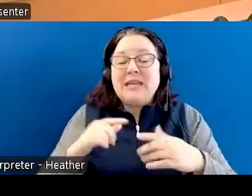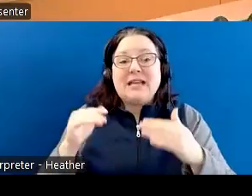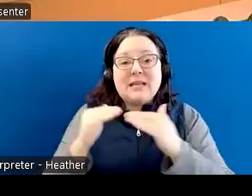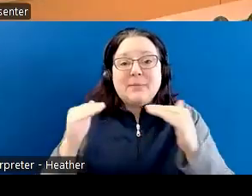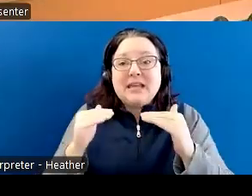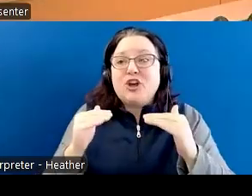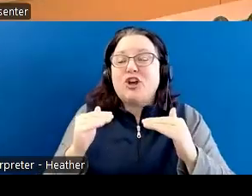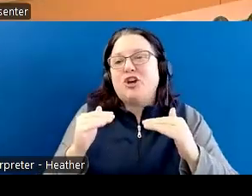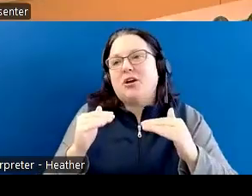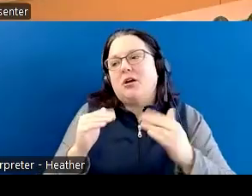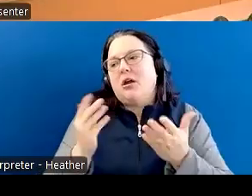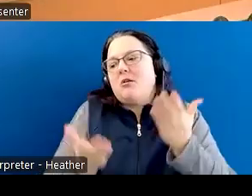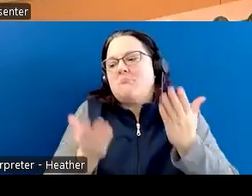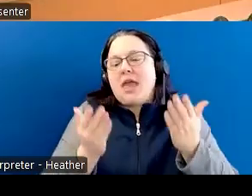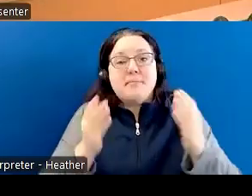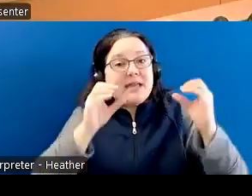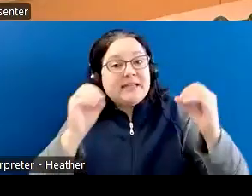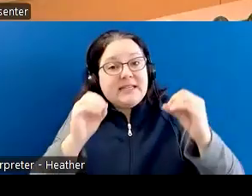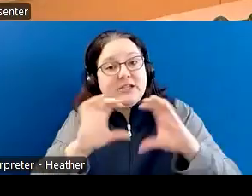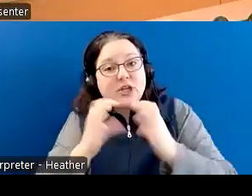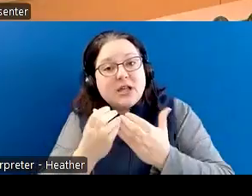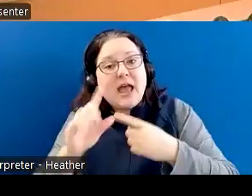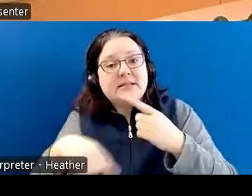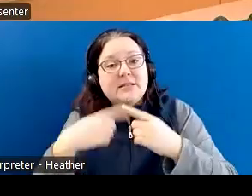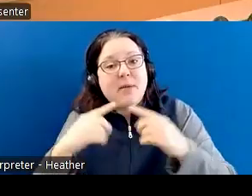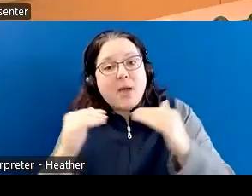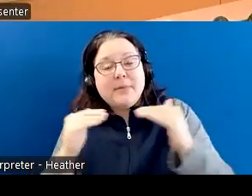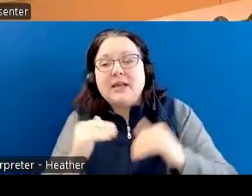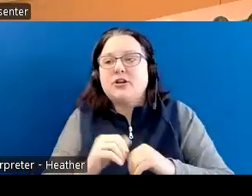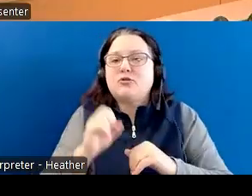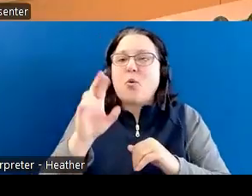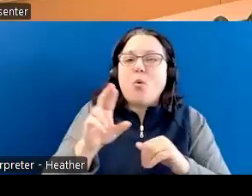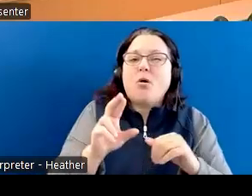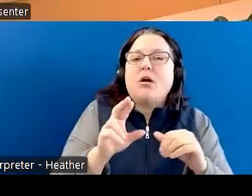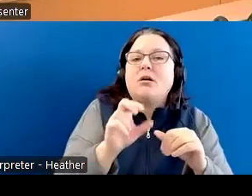that might look like maybe teaching a class on peers or doing seminars or running professional